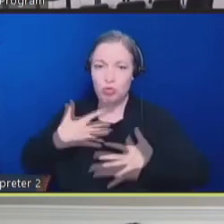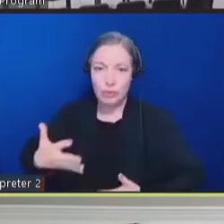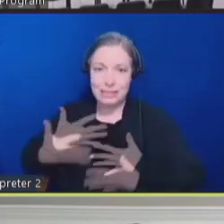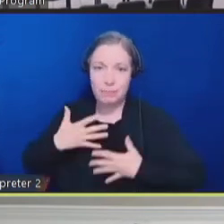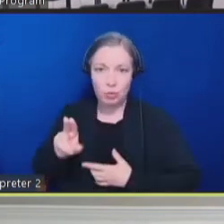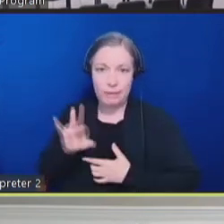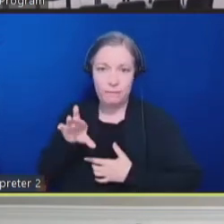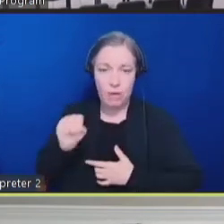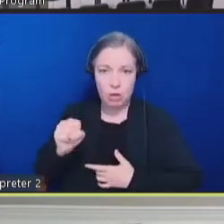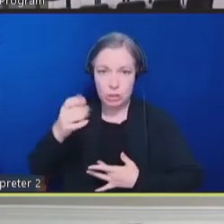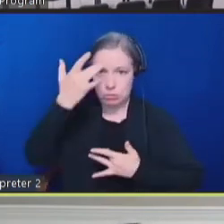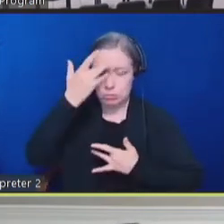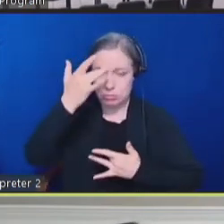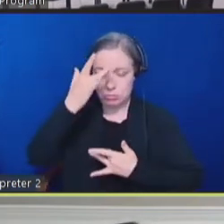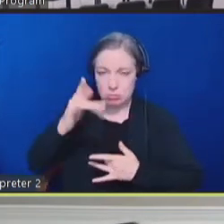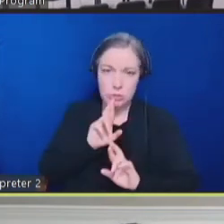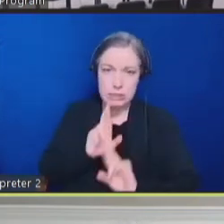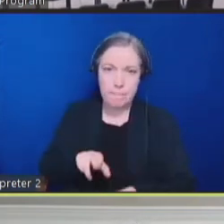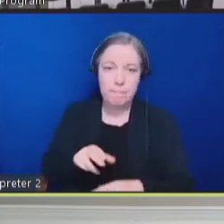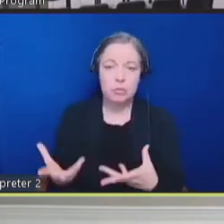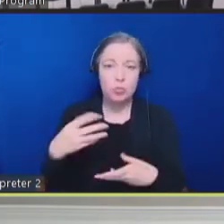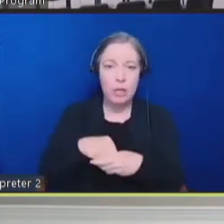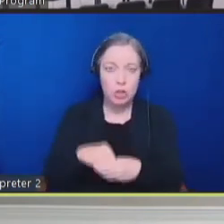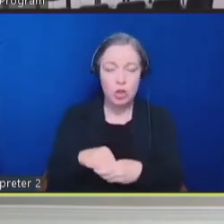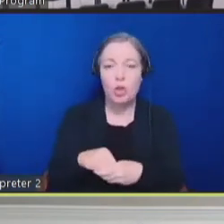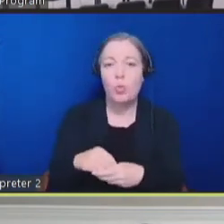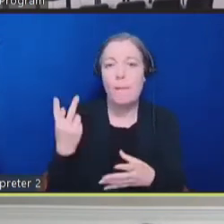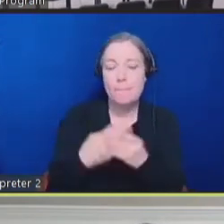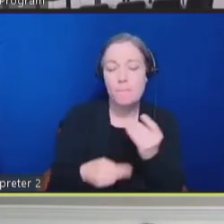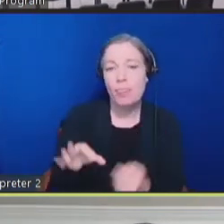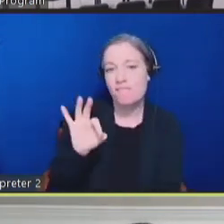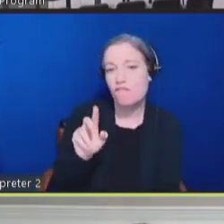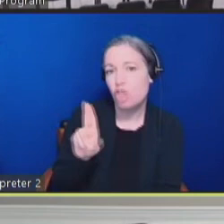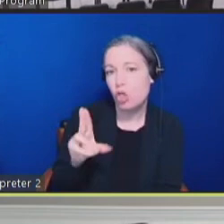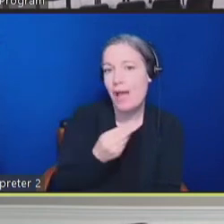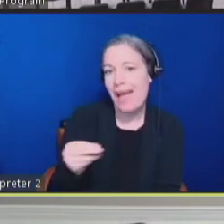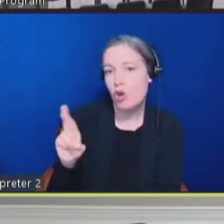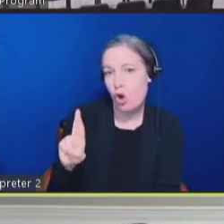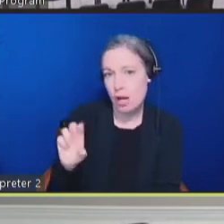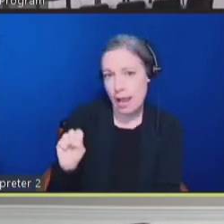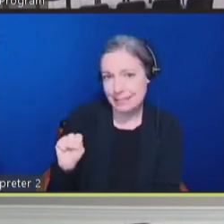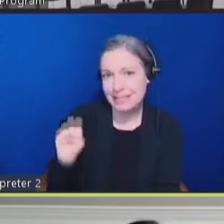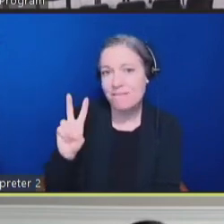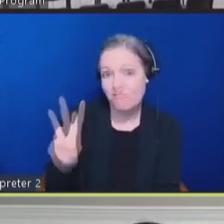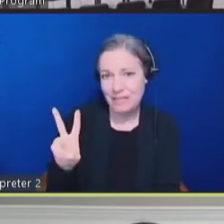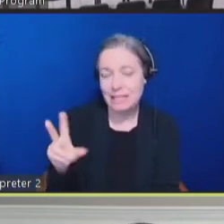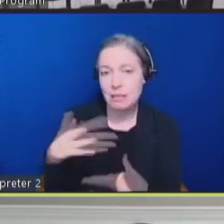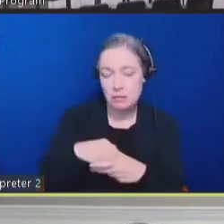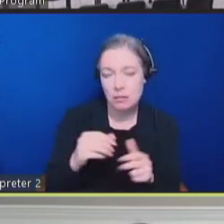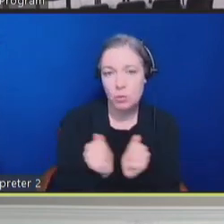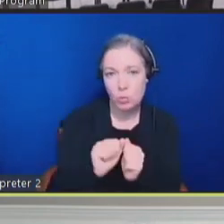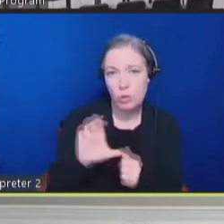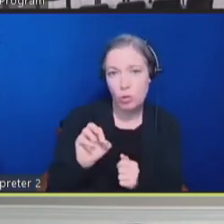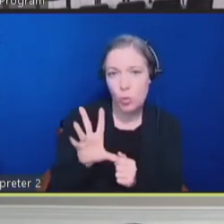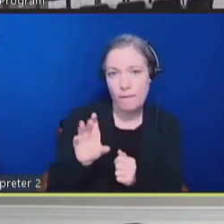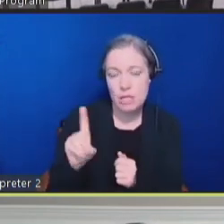flu and RSV in our activities. And three of our major goals within that response is, number one,